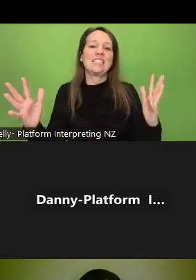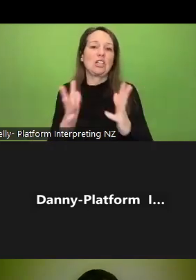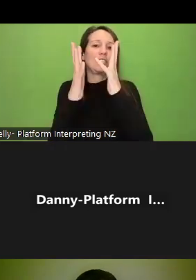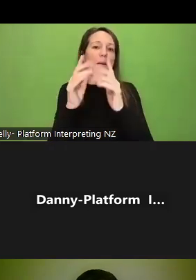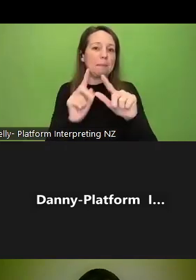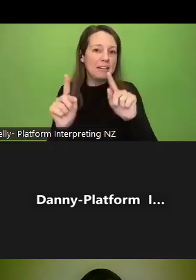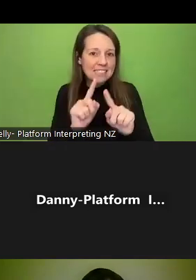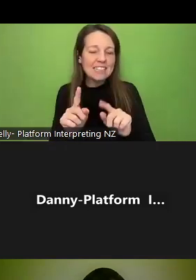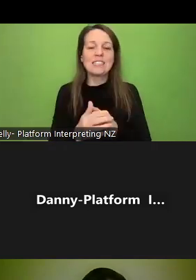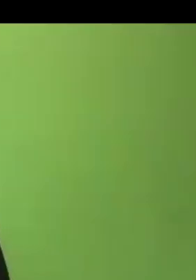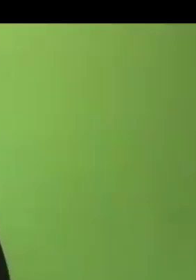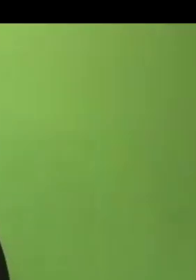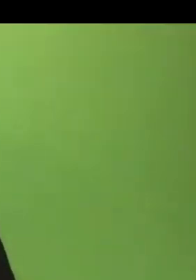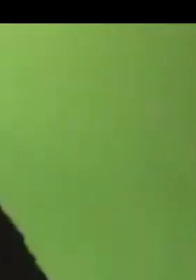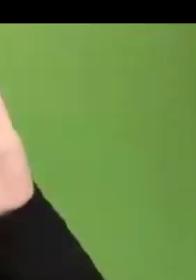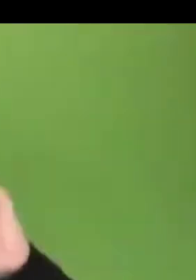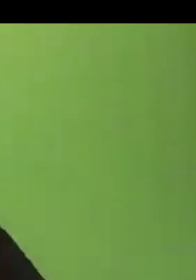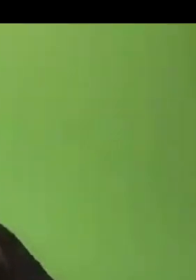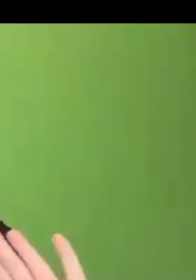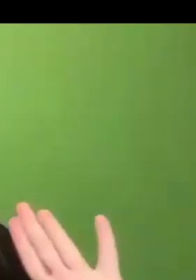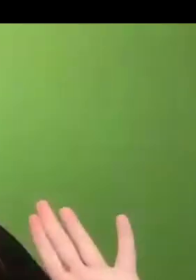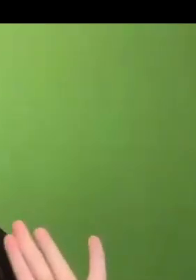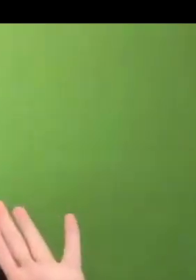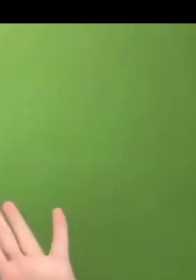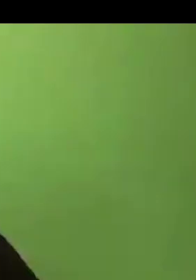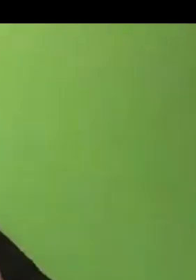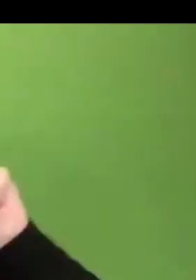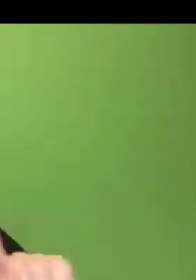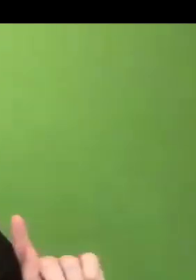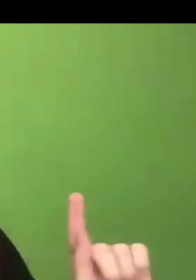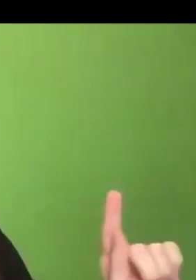all over the country, so there's just so many things available to you, to keep